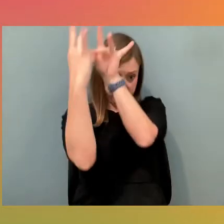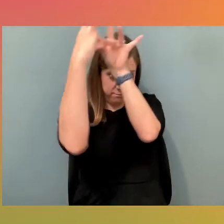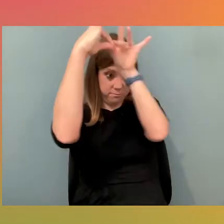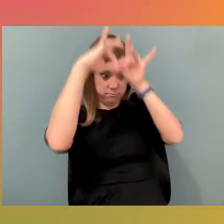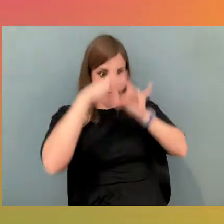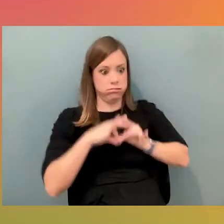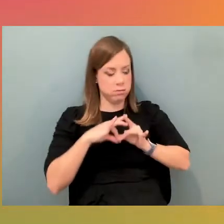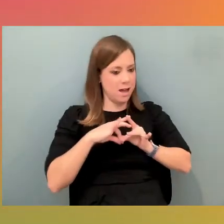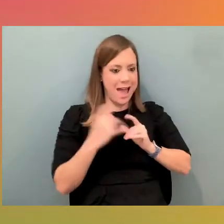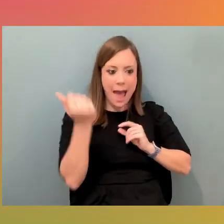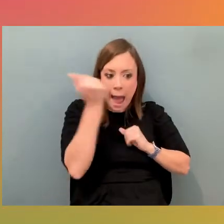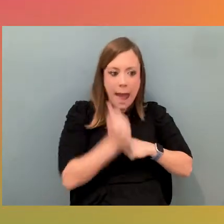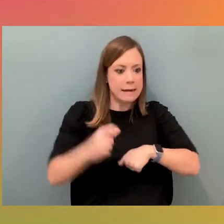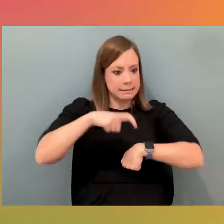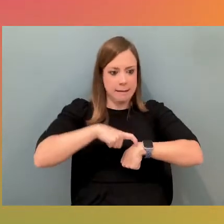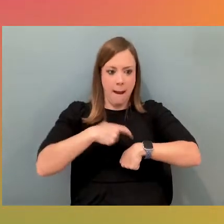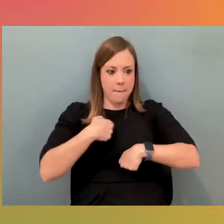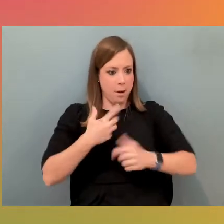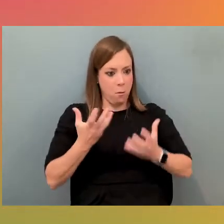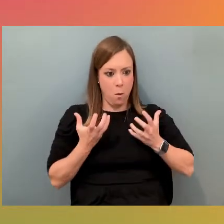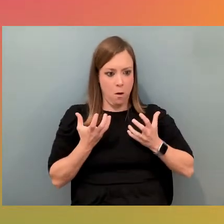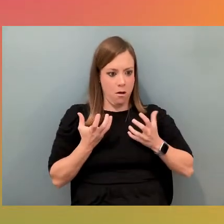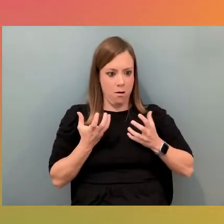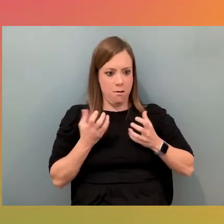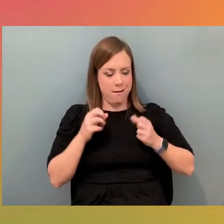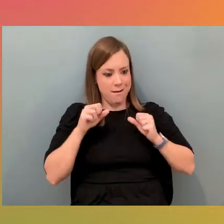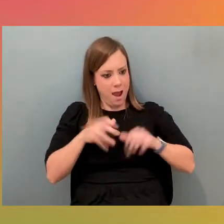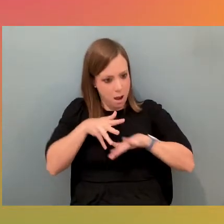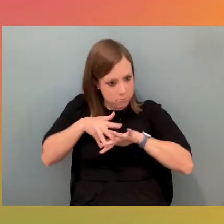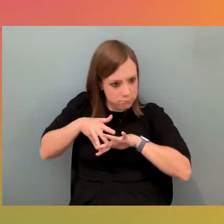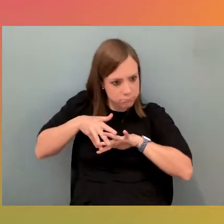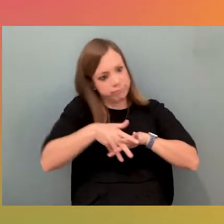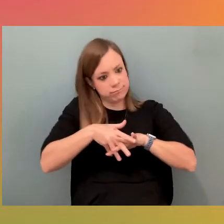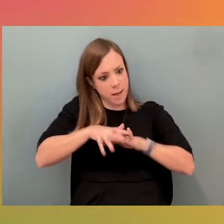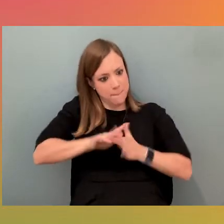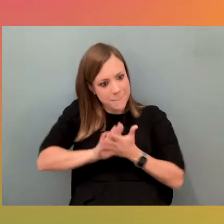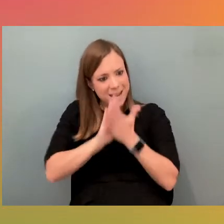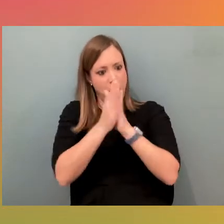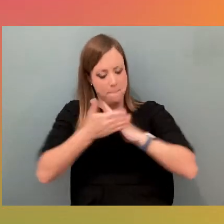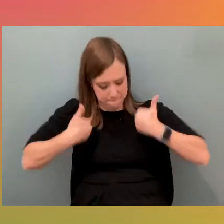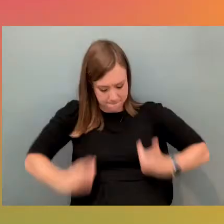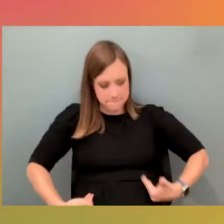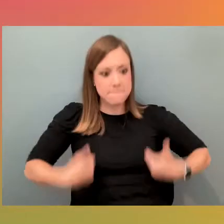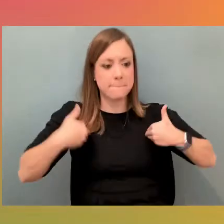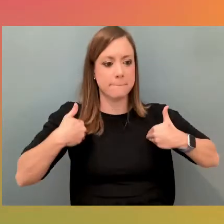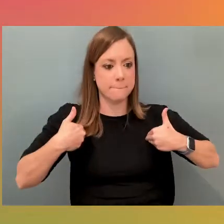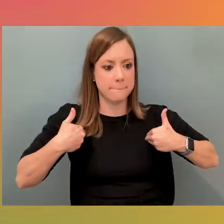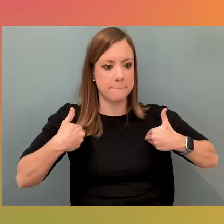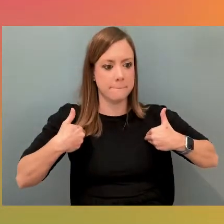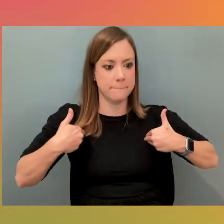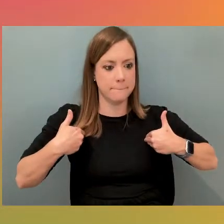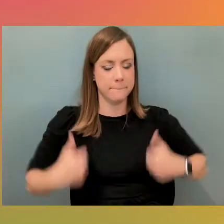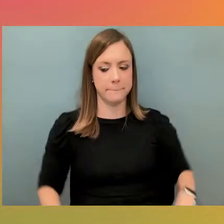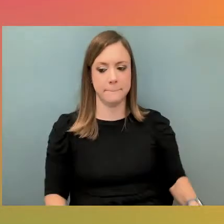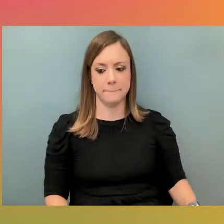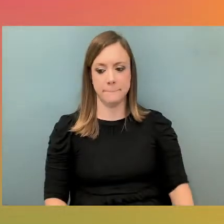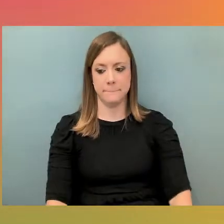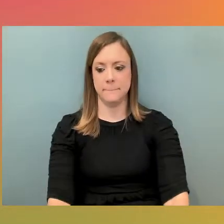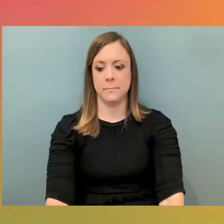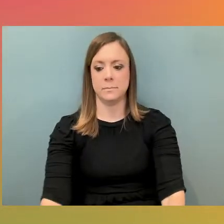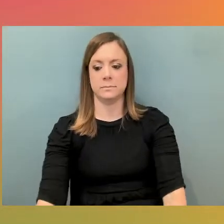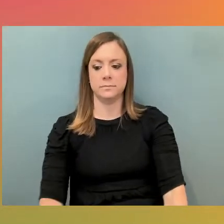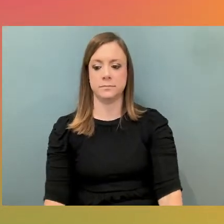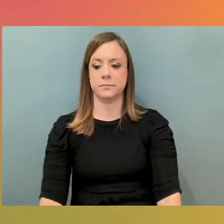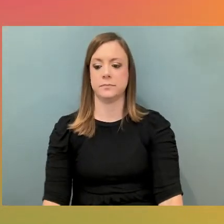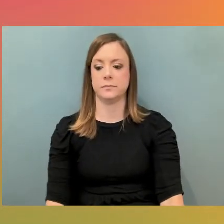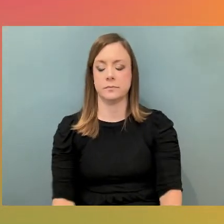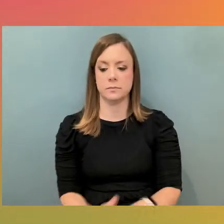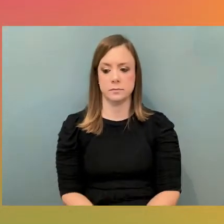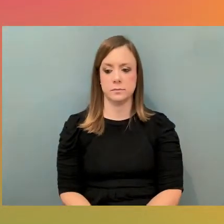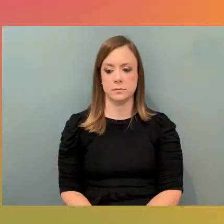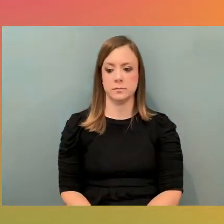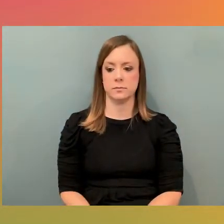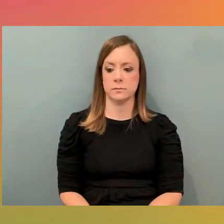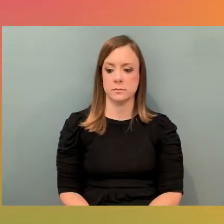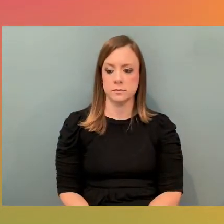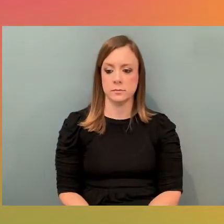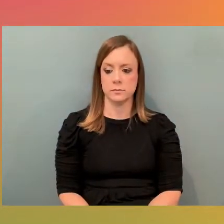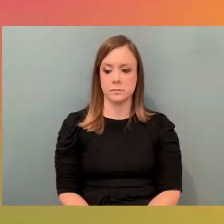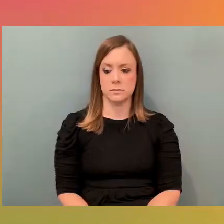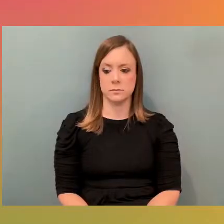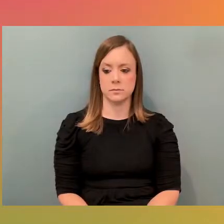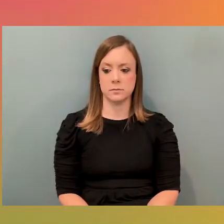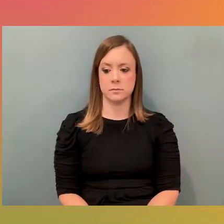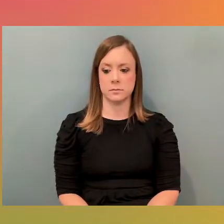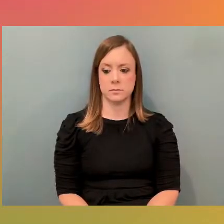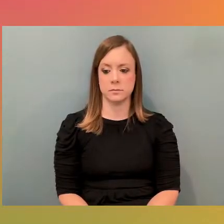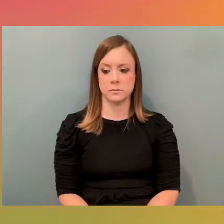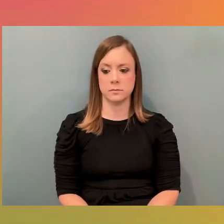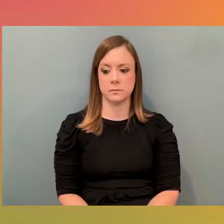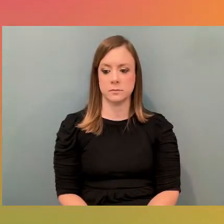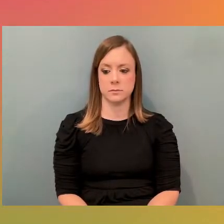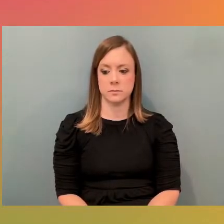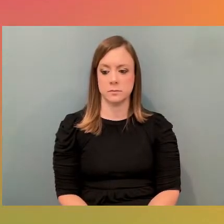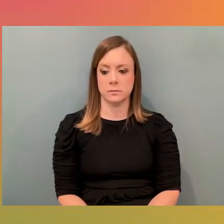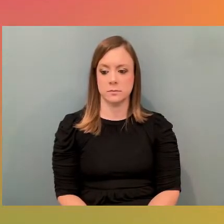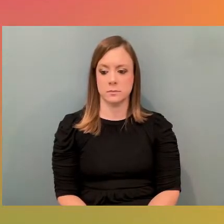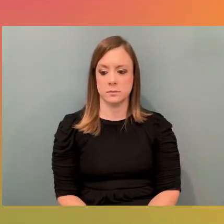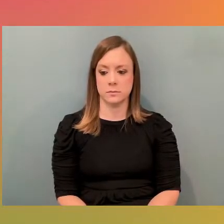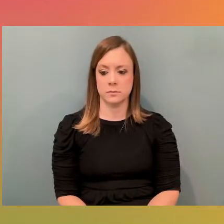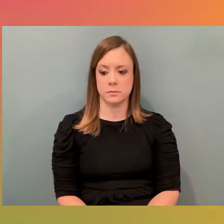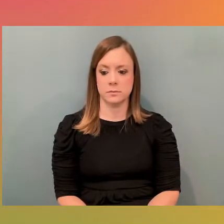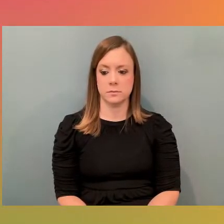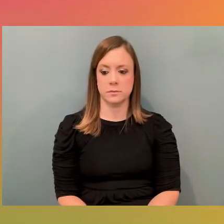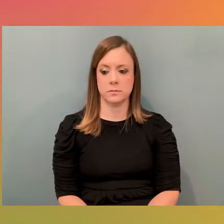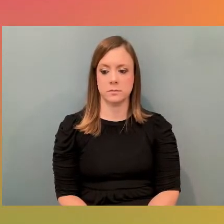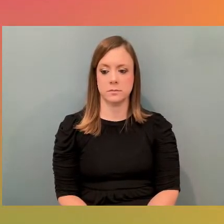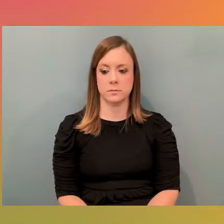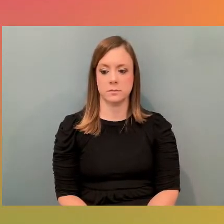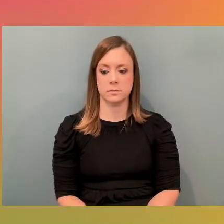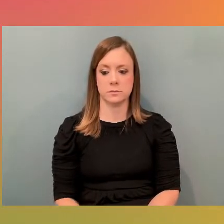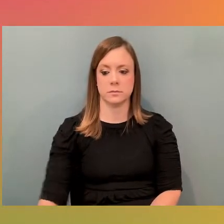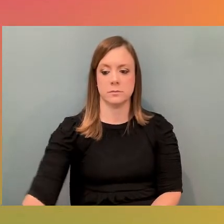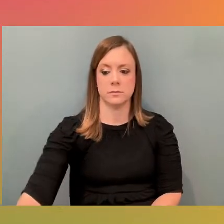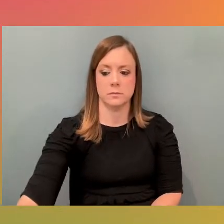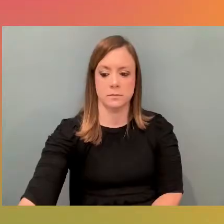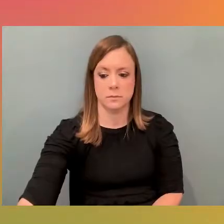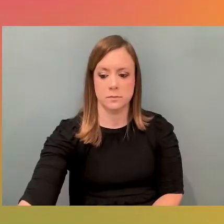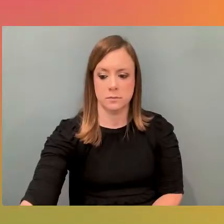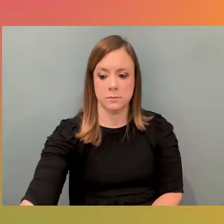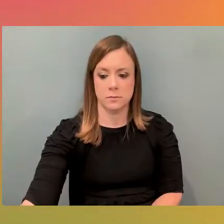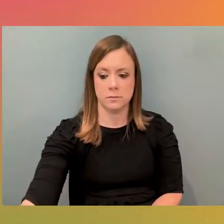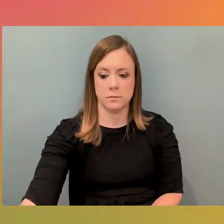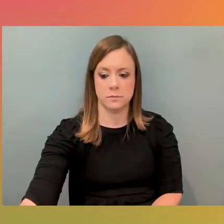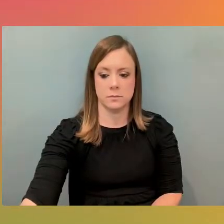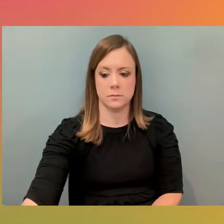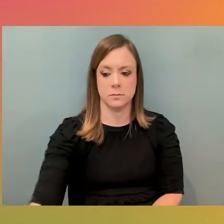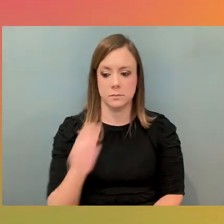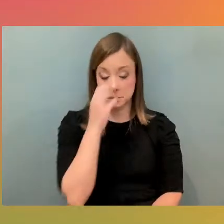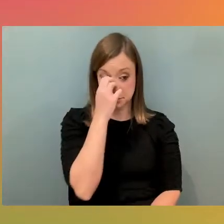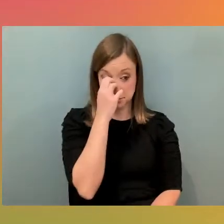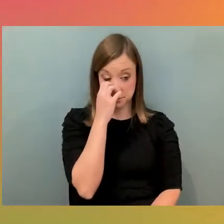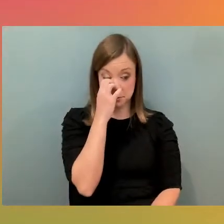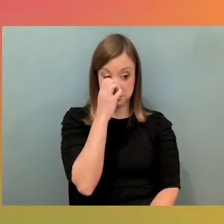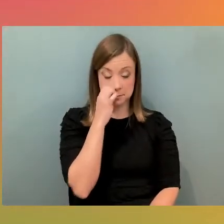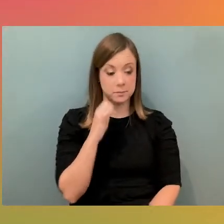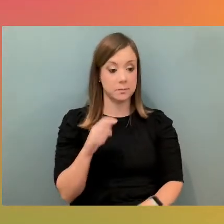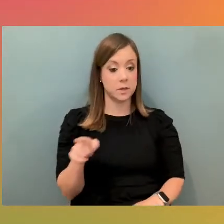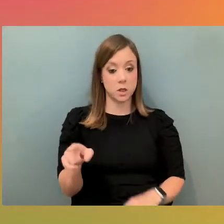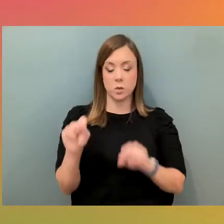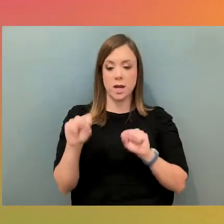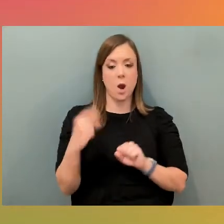YOU CAN ANCHOR YOURSELF IN THIS